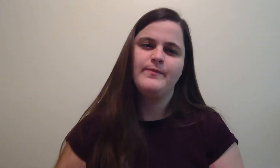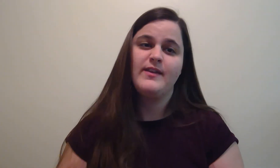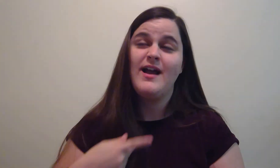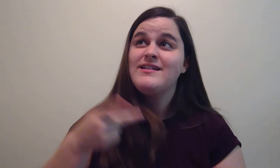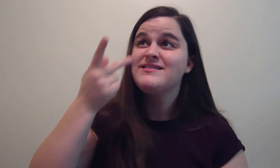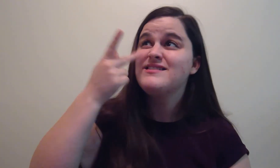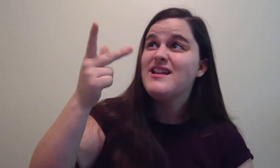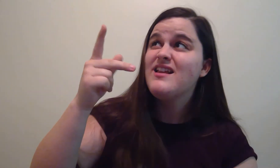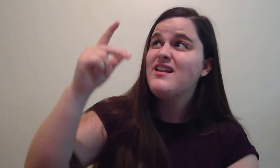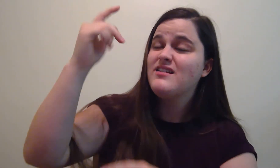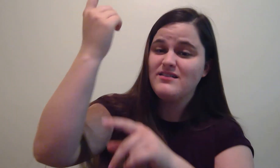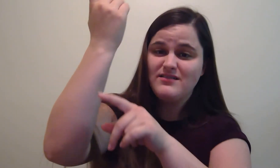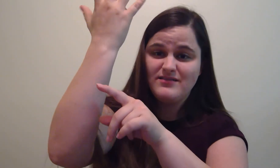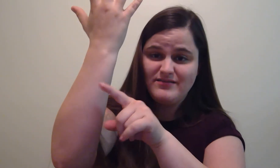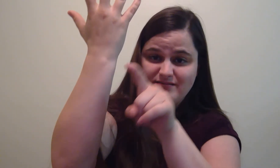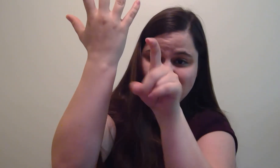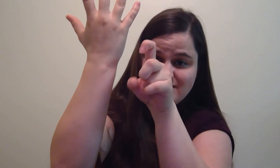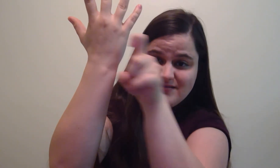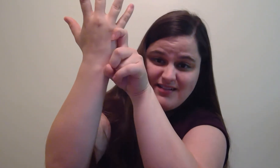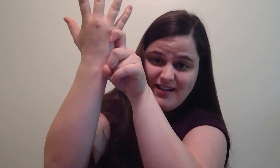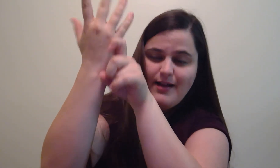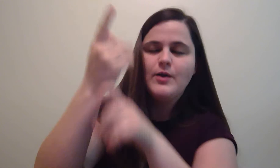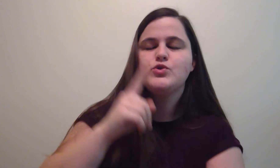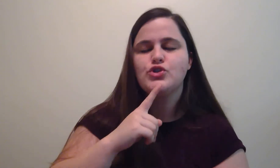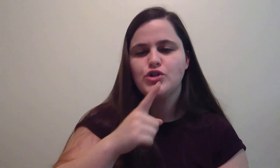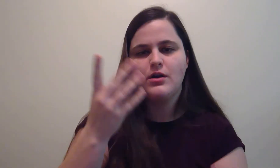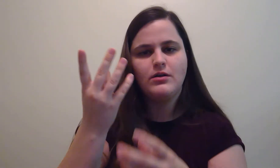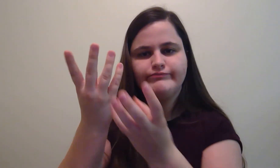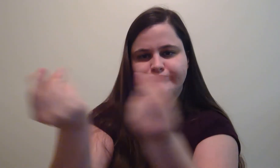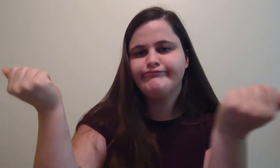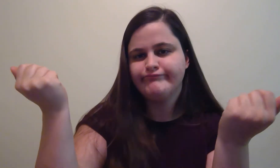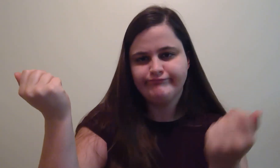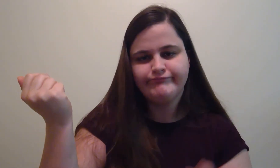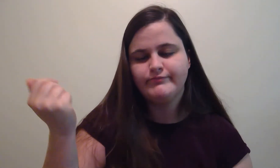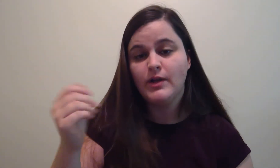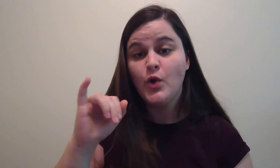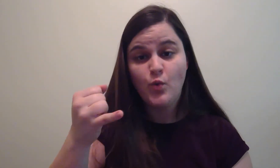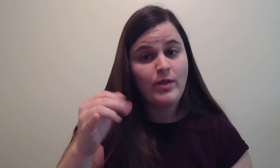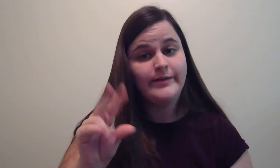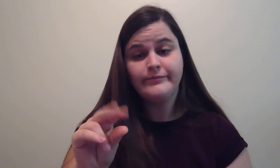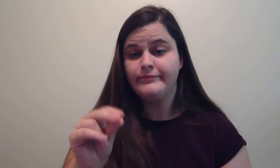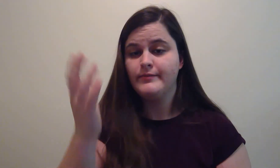When I'd seen where my kite was trapped, I was sure it was a goner. Not Julie.